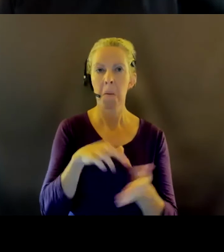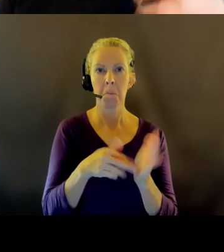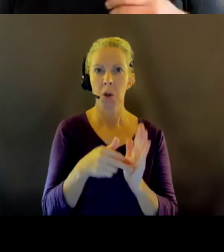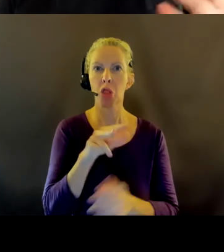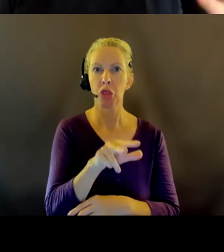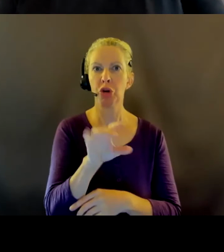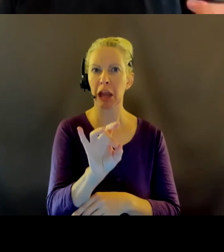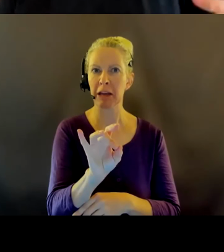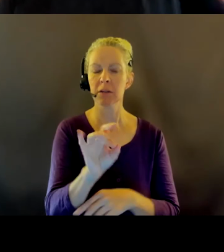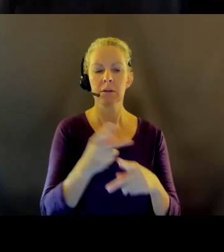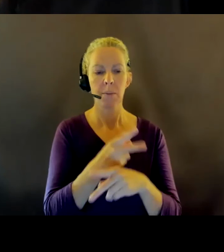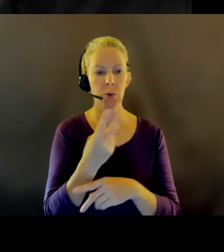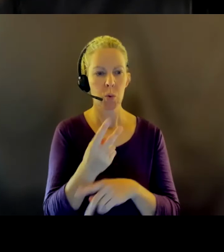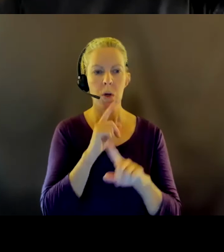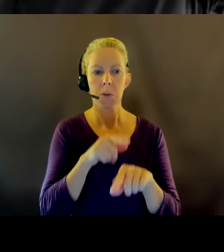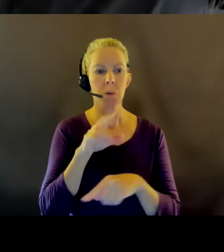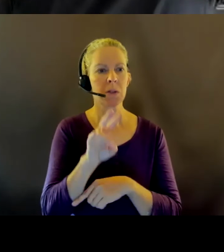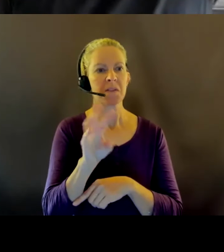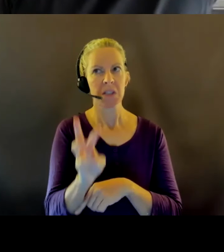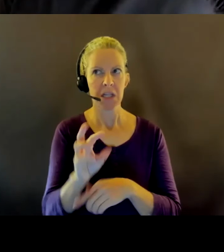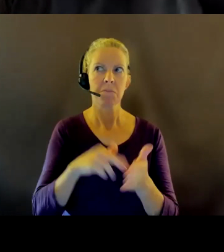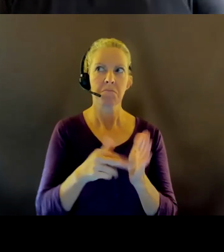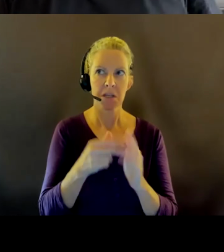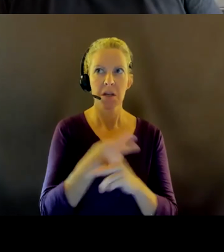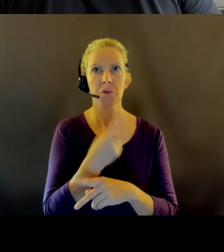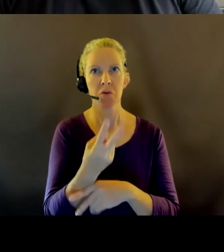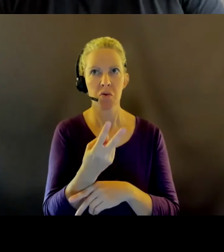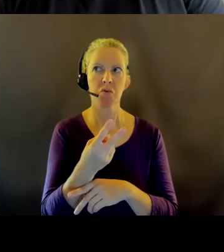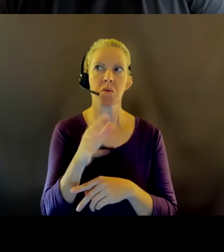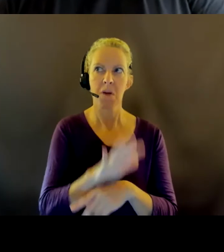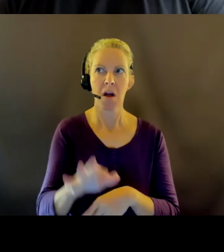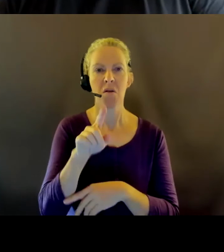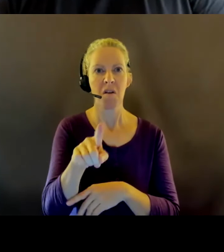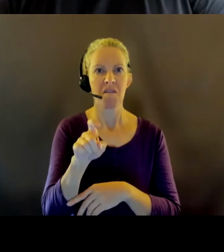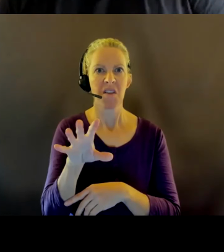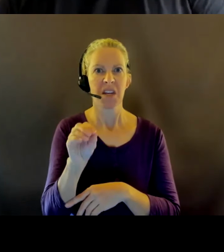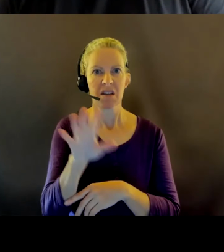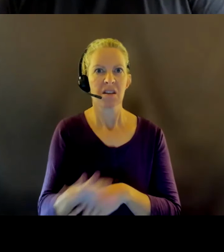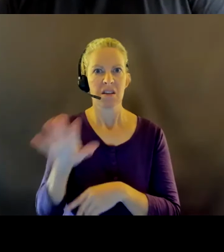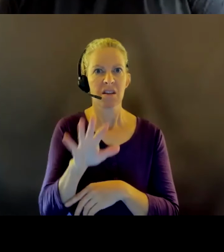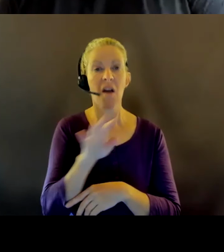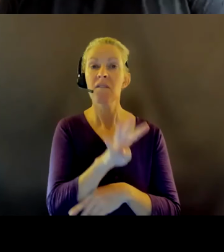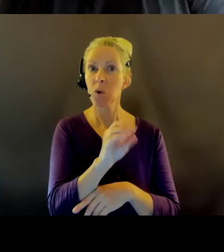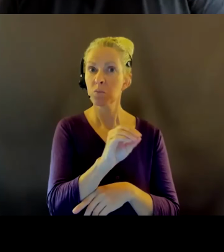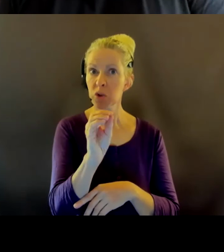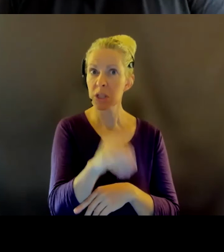Times 2, 76? Times 2, 150-something.